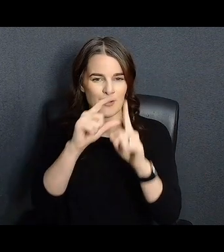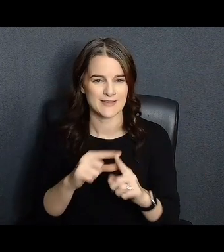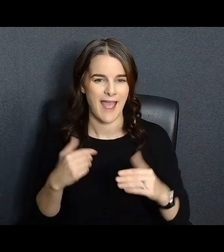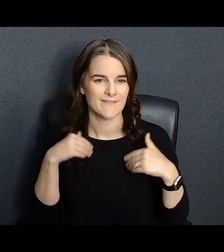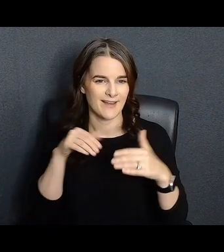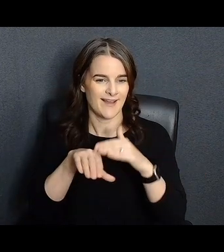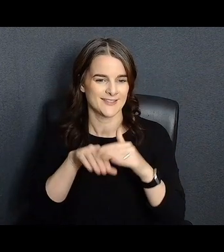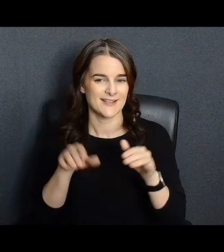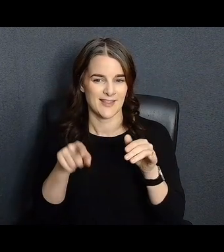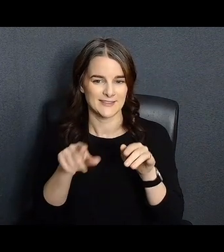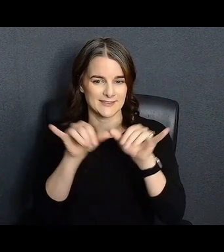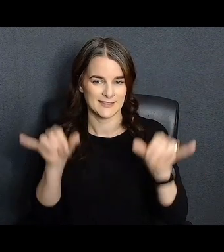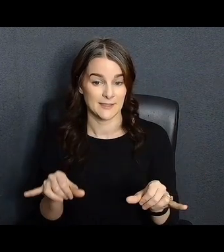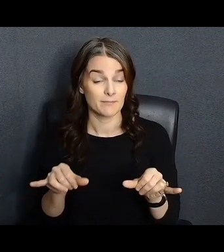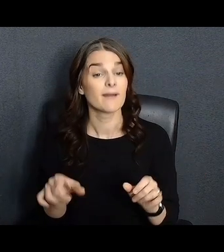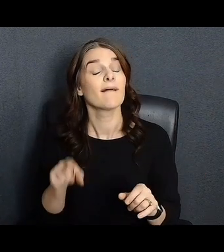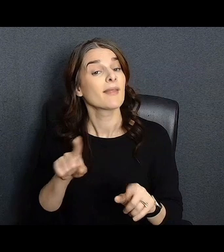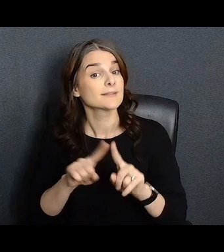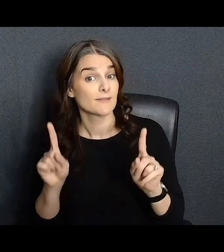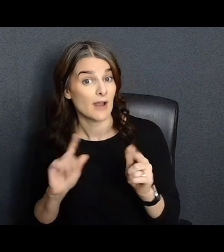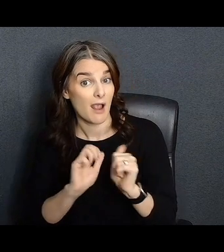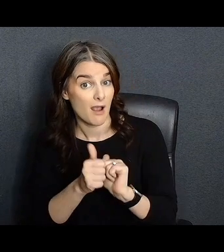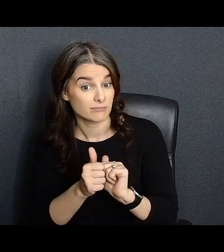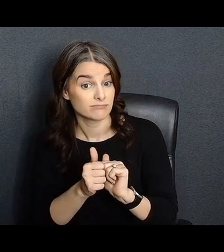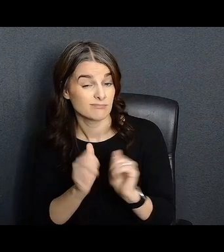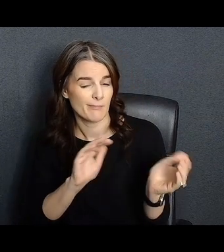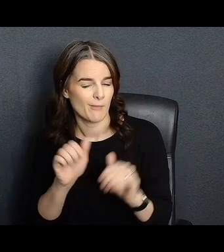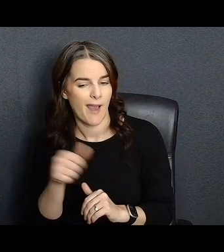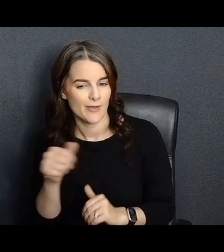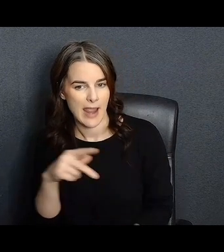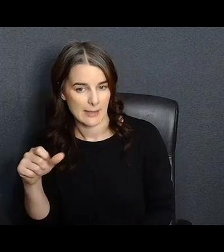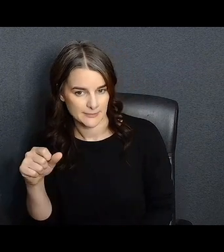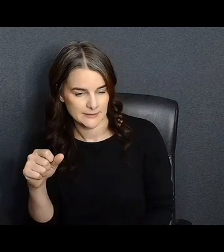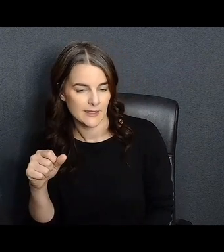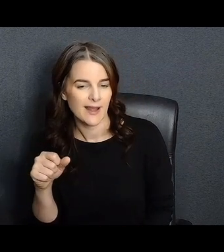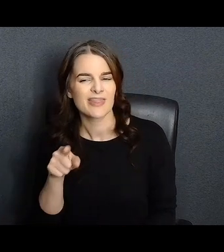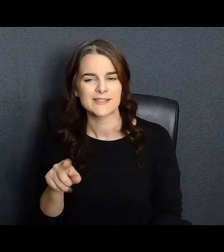What makes this system a little different from some of the other apps is that this grid size--